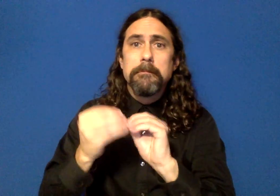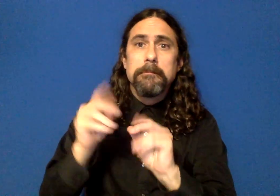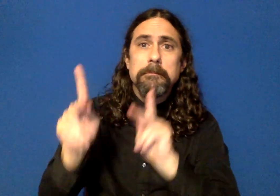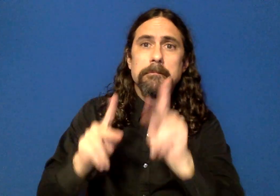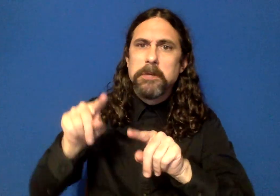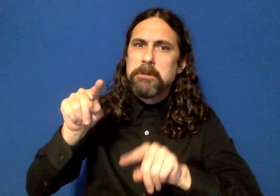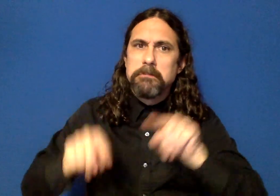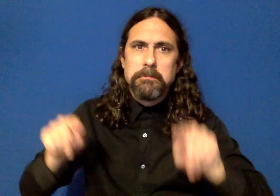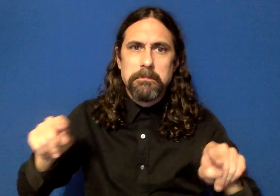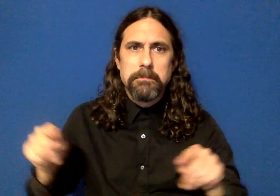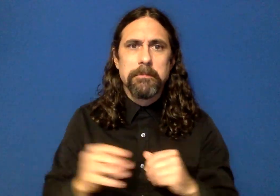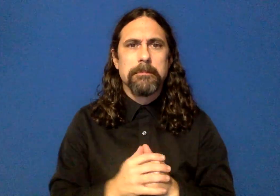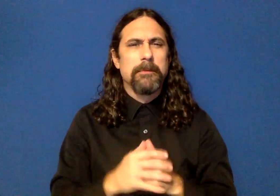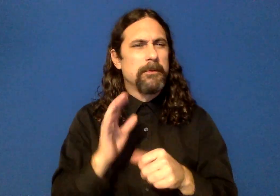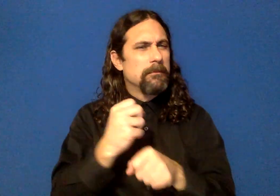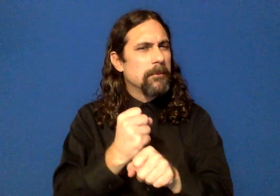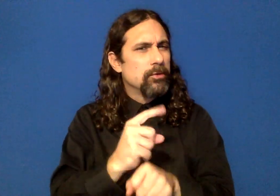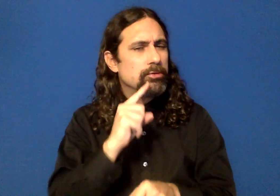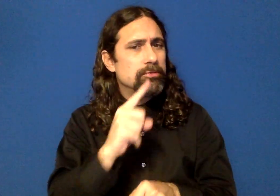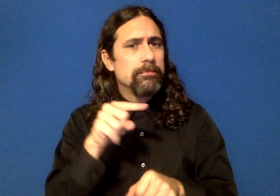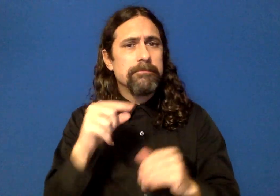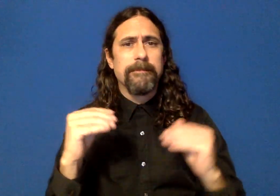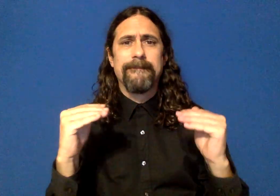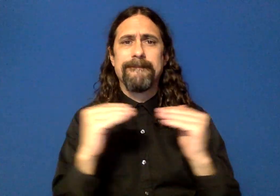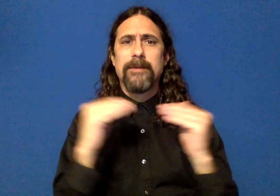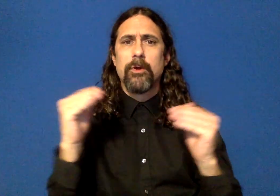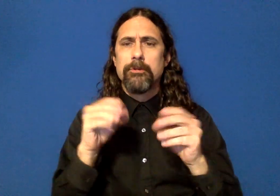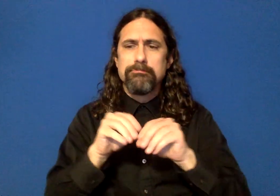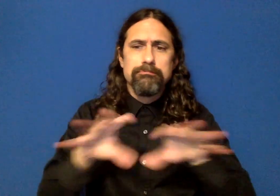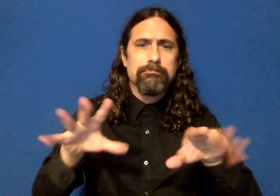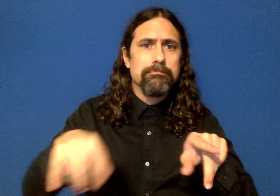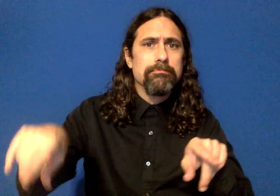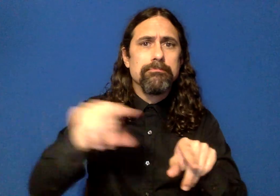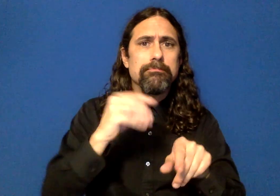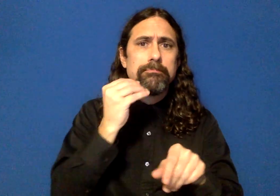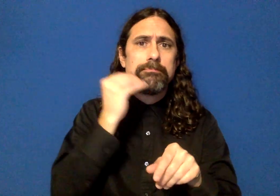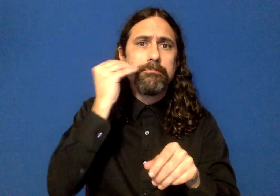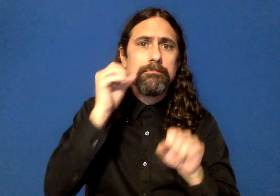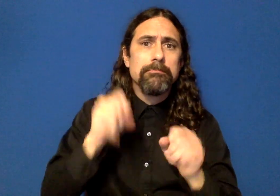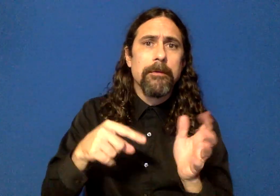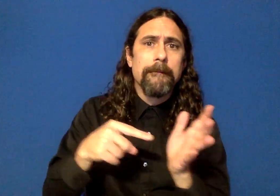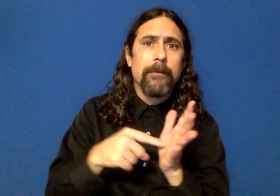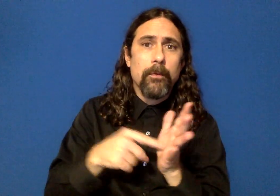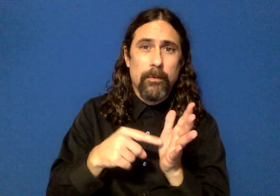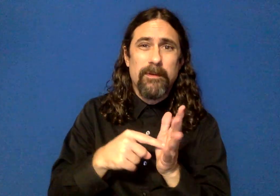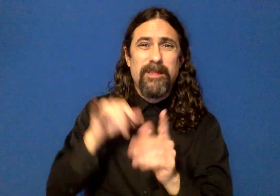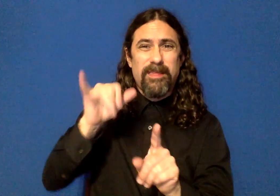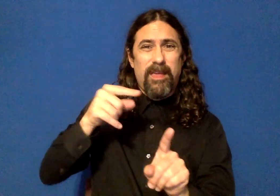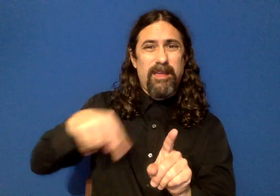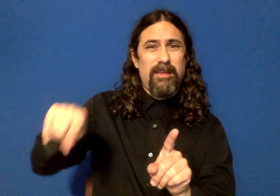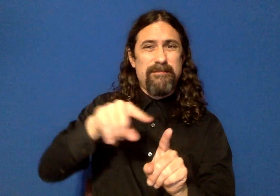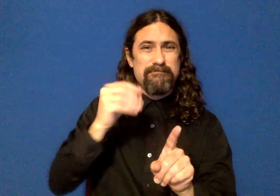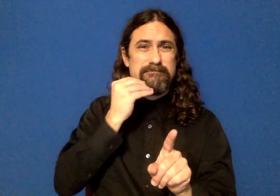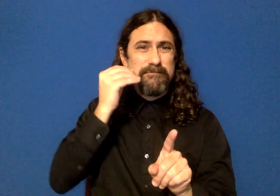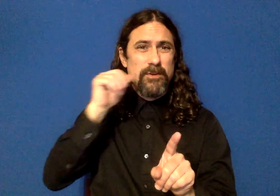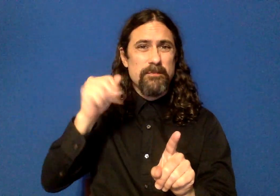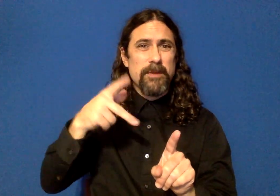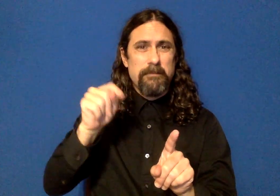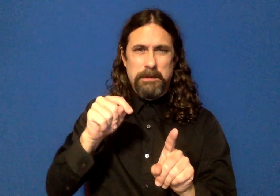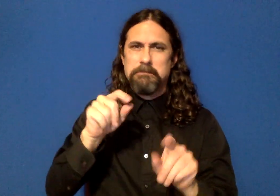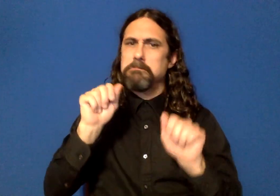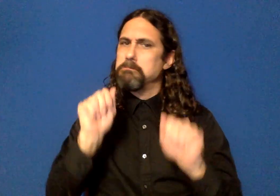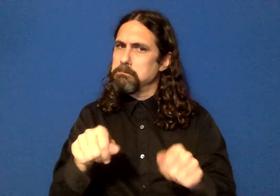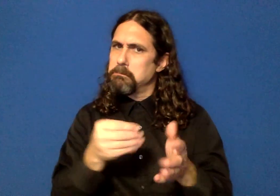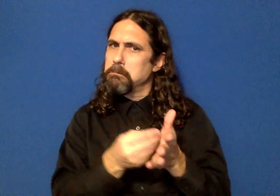subsidized apartments are available to buy or rent through a randomized lottery system. These housing